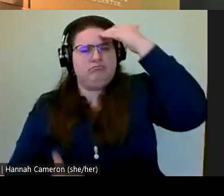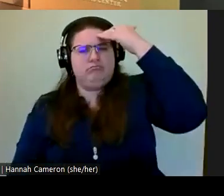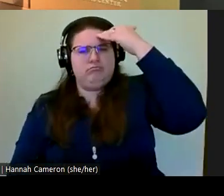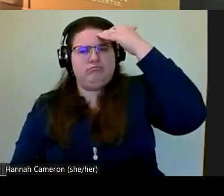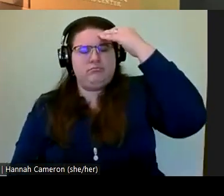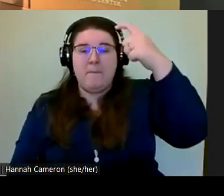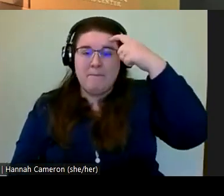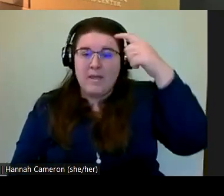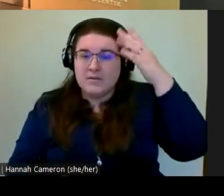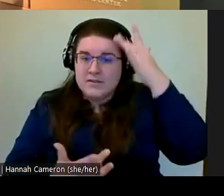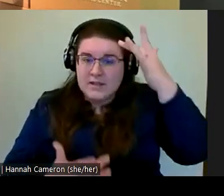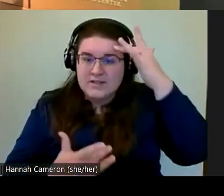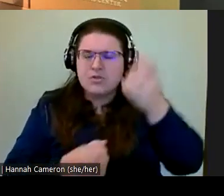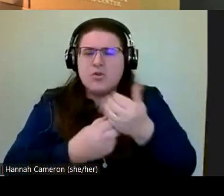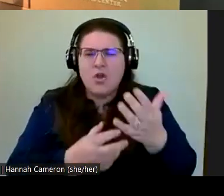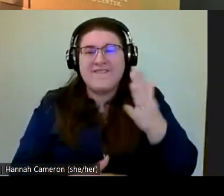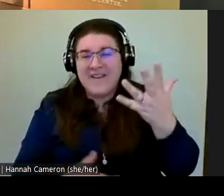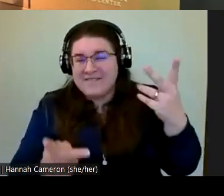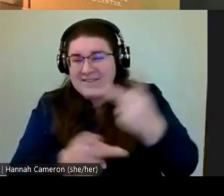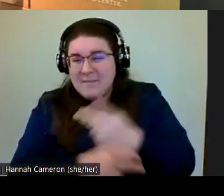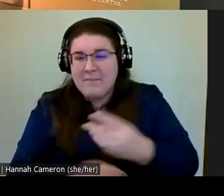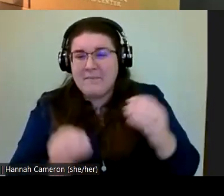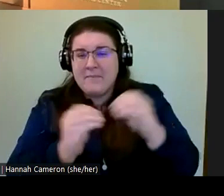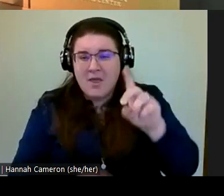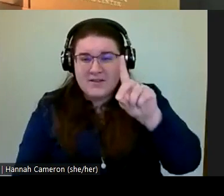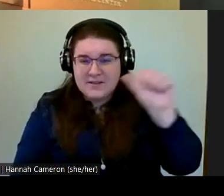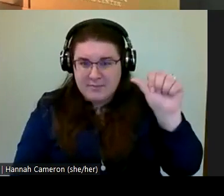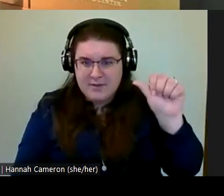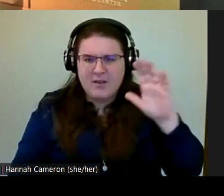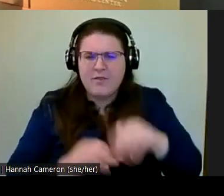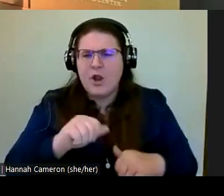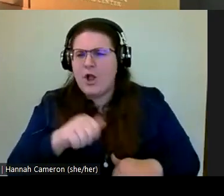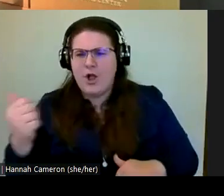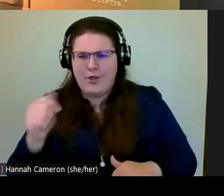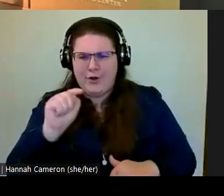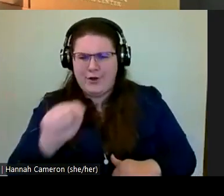diabetes or heart disease and 15 times more than cancer and you might say how could this be cancer